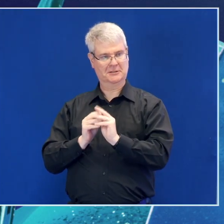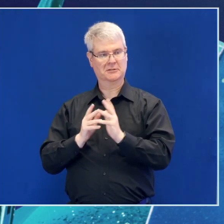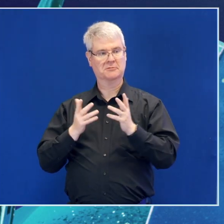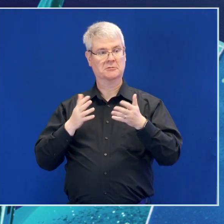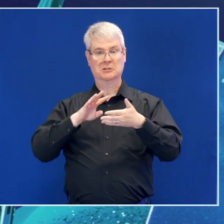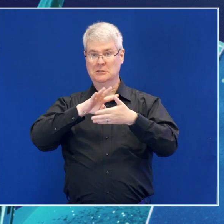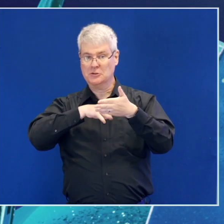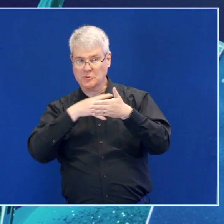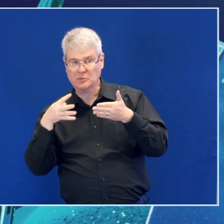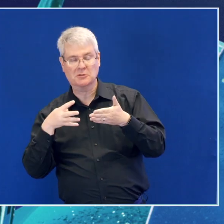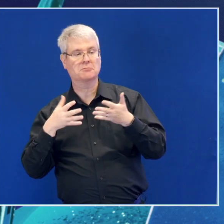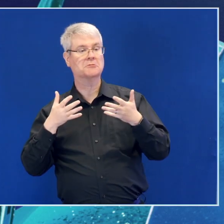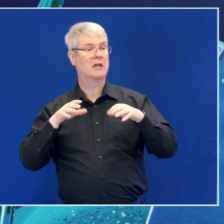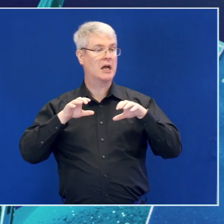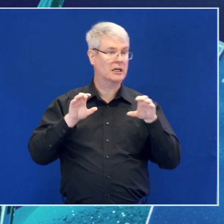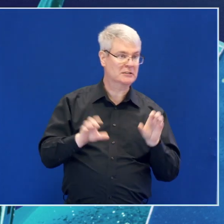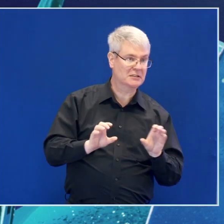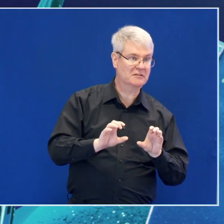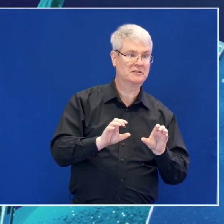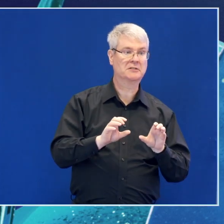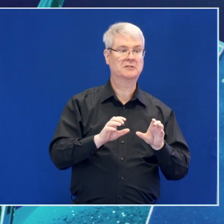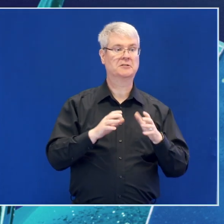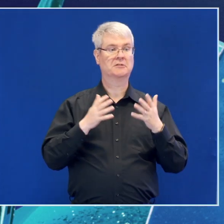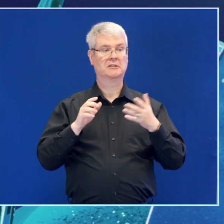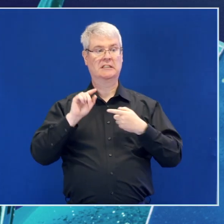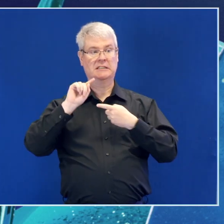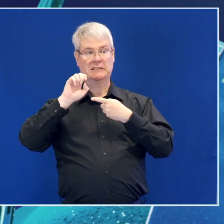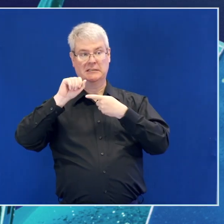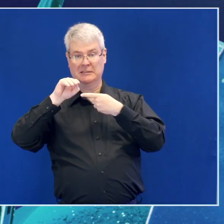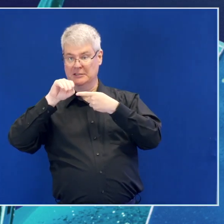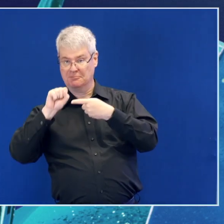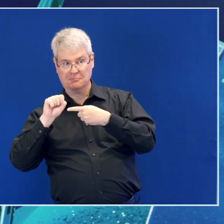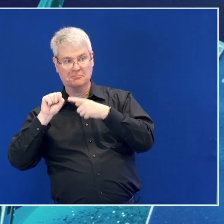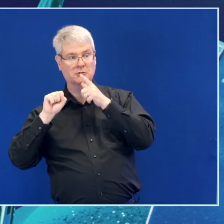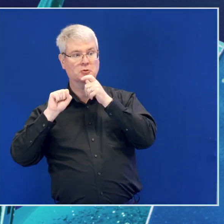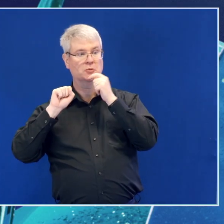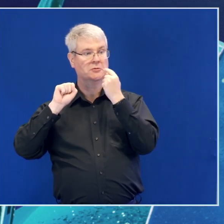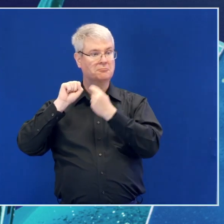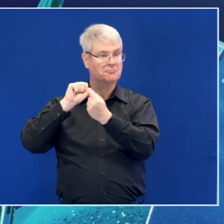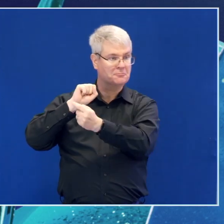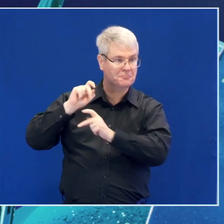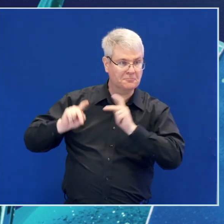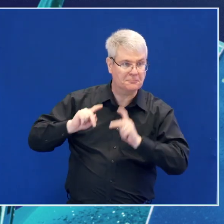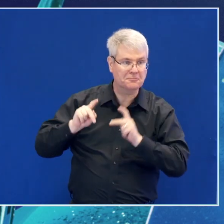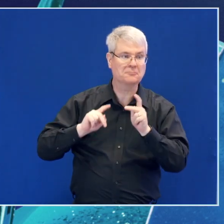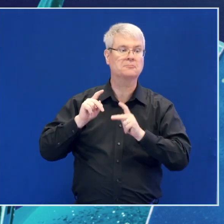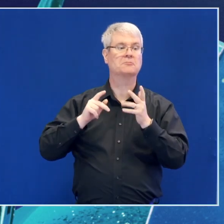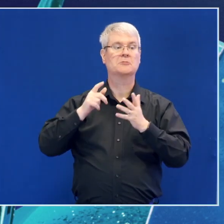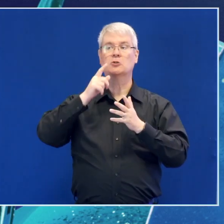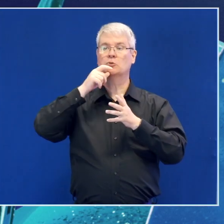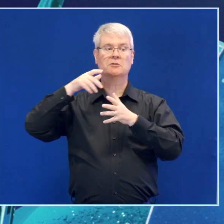So this is a team that had a meeting and per the meeting decided to adopt new email guidelines.